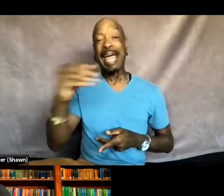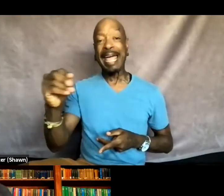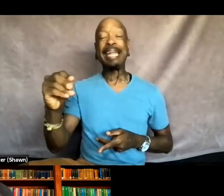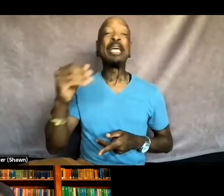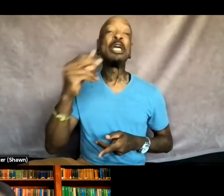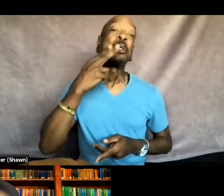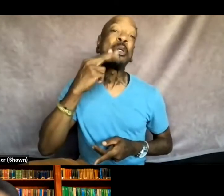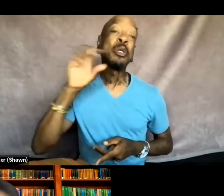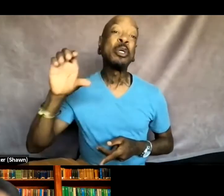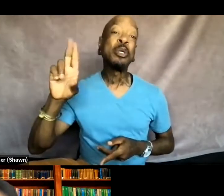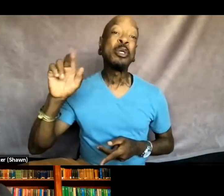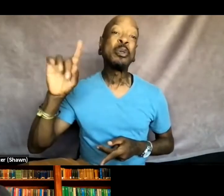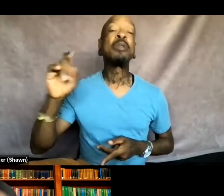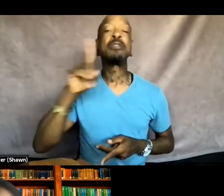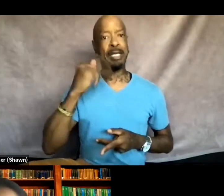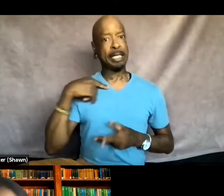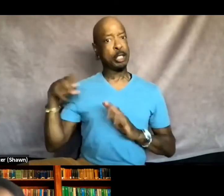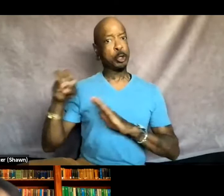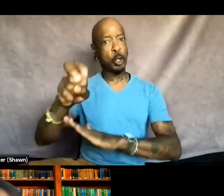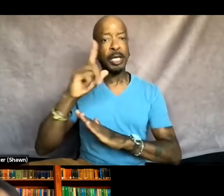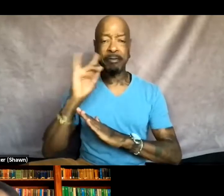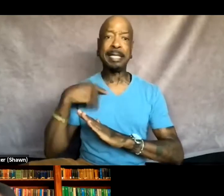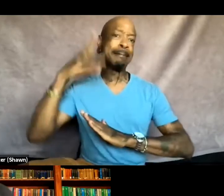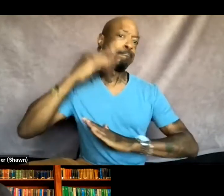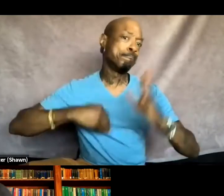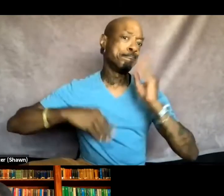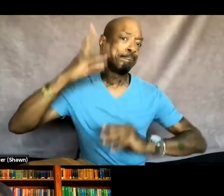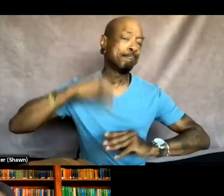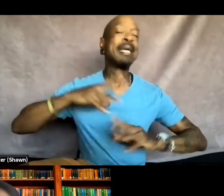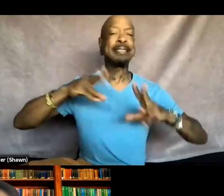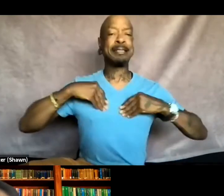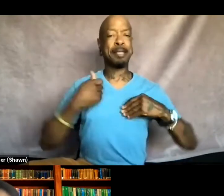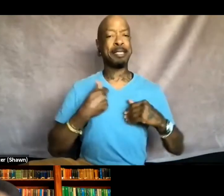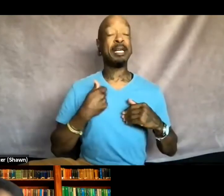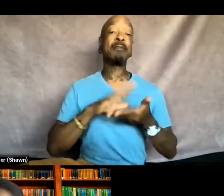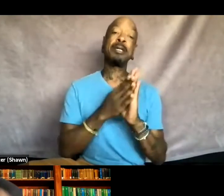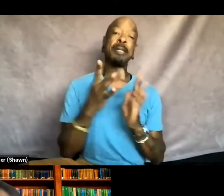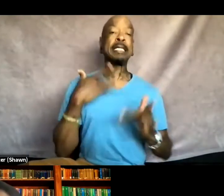of just accepting myself for who I was and being excited about who I become, who I will